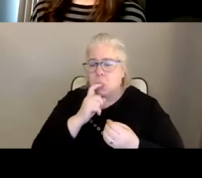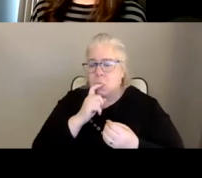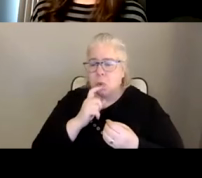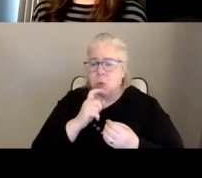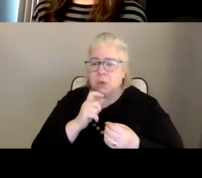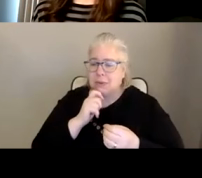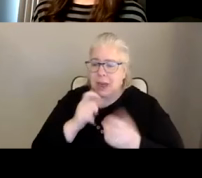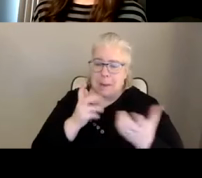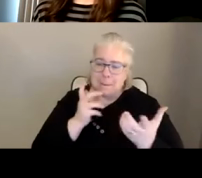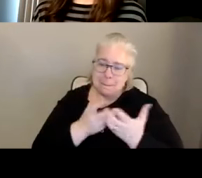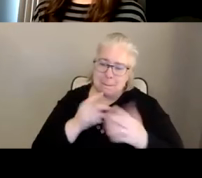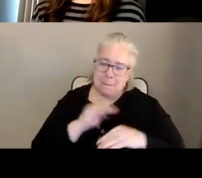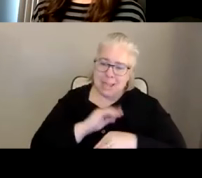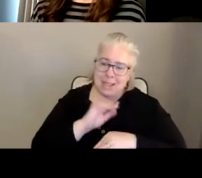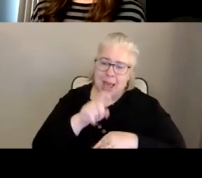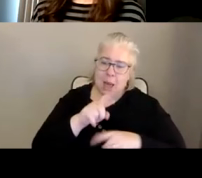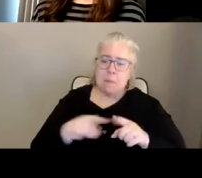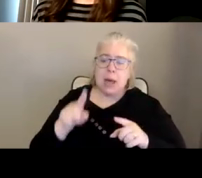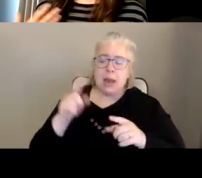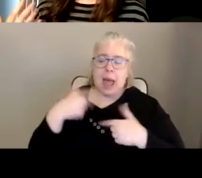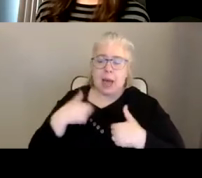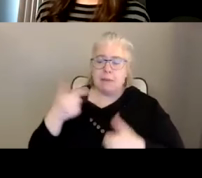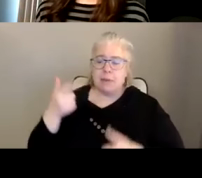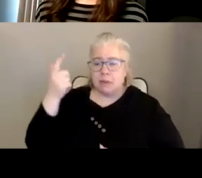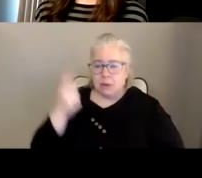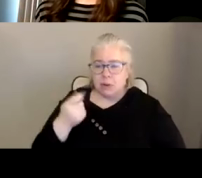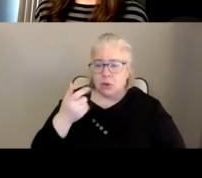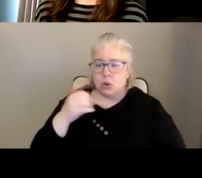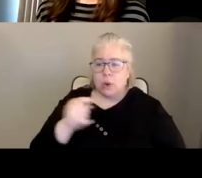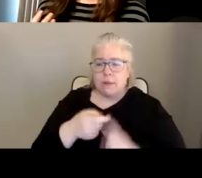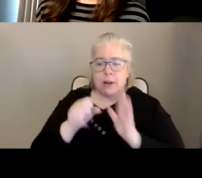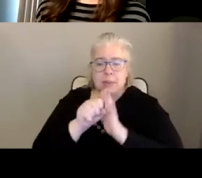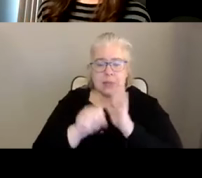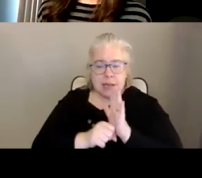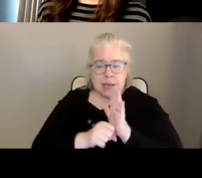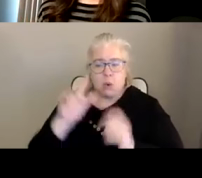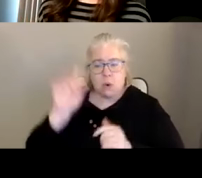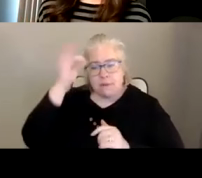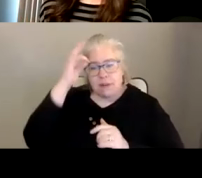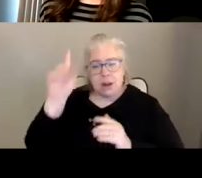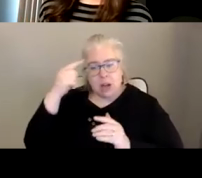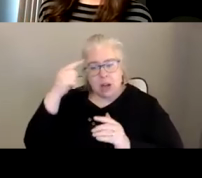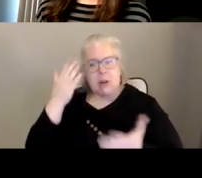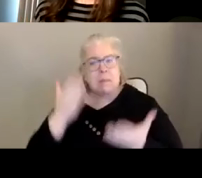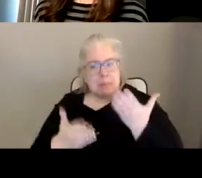but because they're receiving grants either from the state or from the federal government may have this as a tie in.